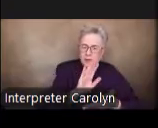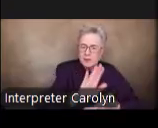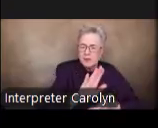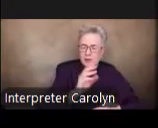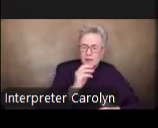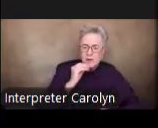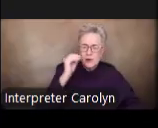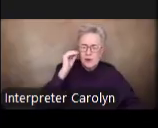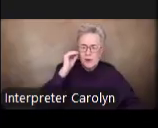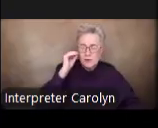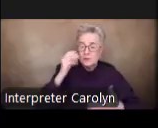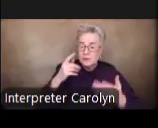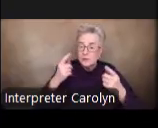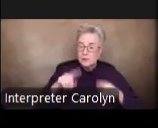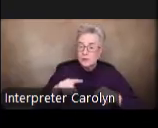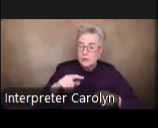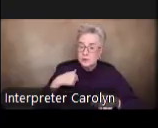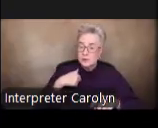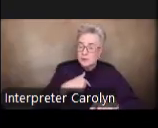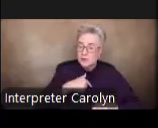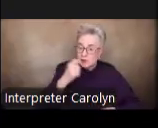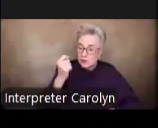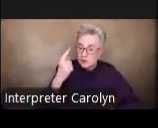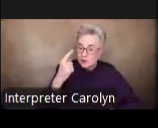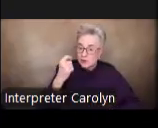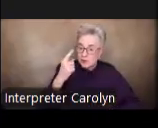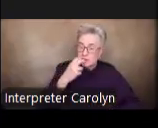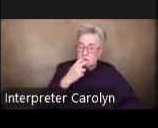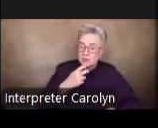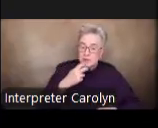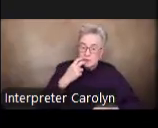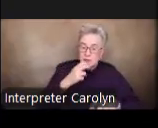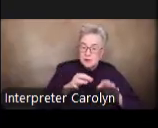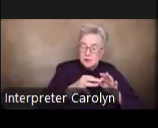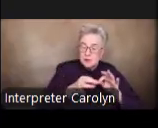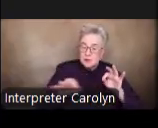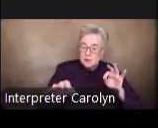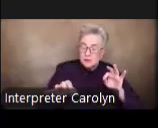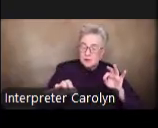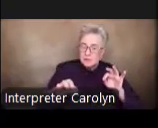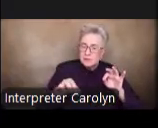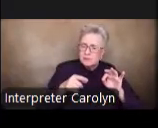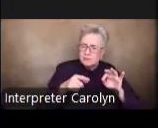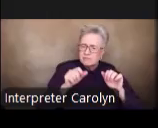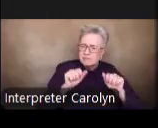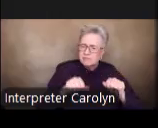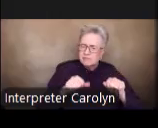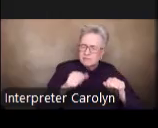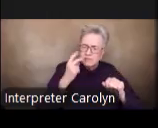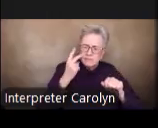So when we understand that speech and language development is hierarchical and predictable, we can identify those concerns